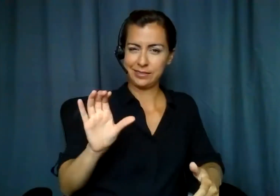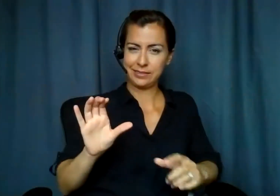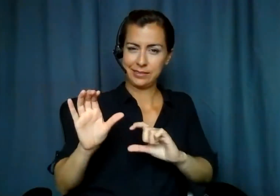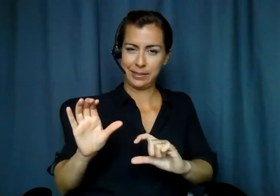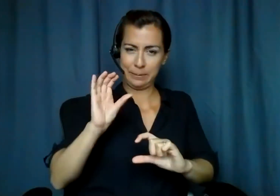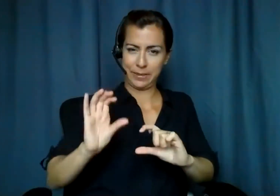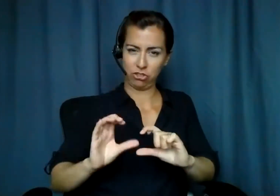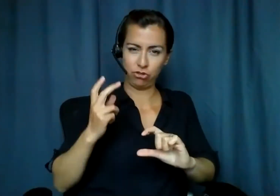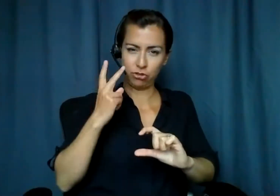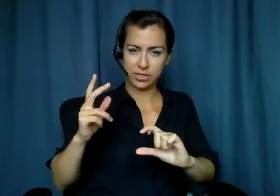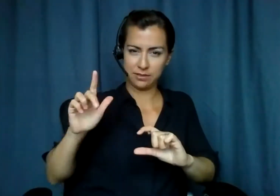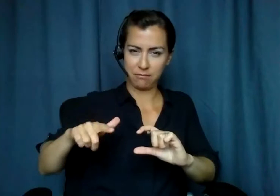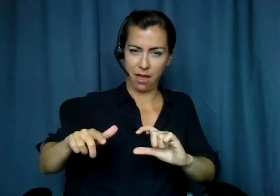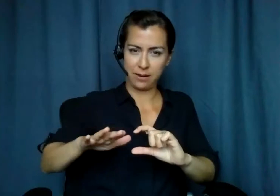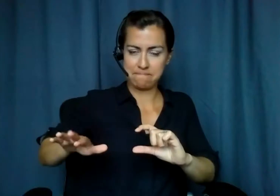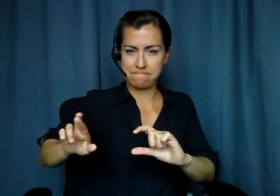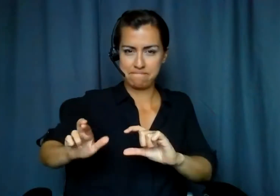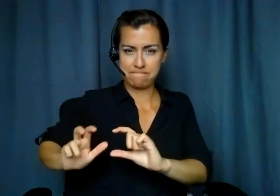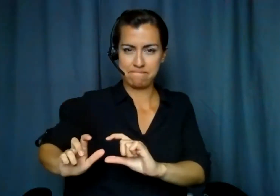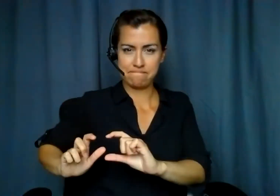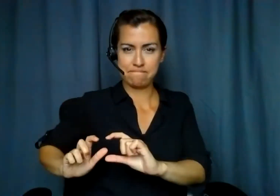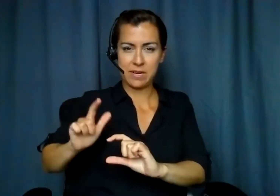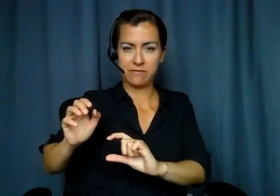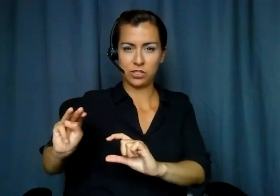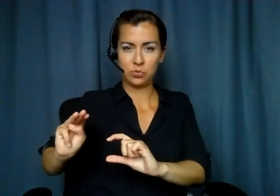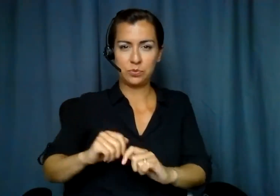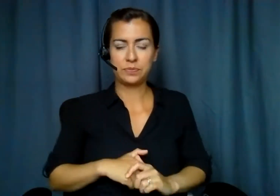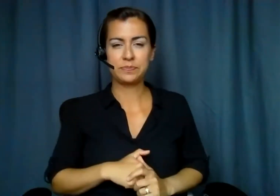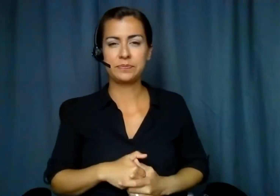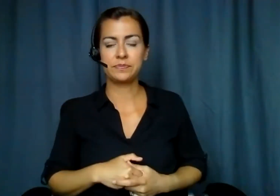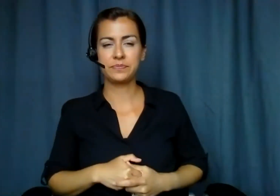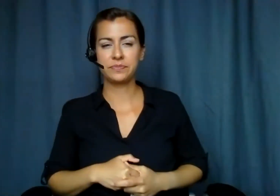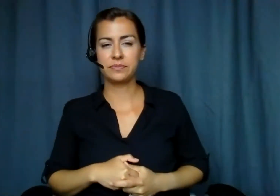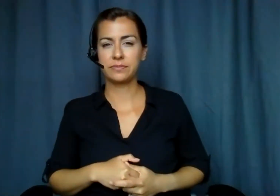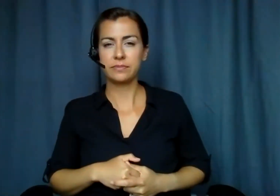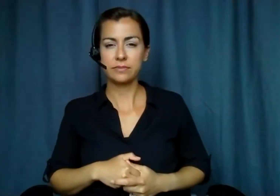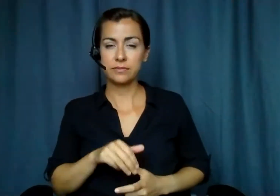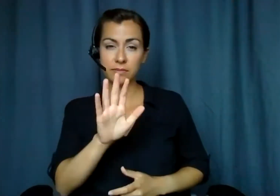people have access to their ability to register and to vote